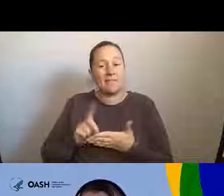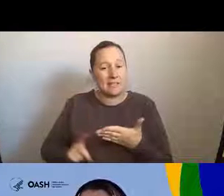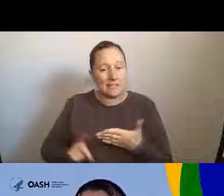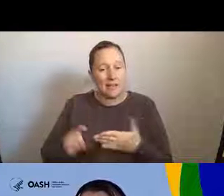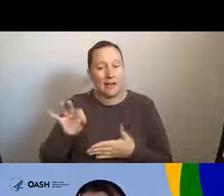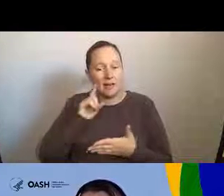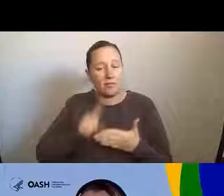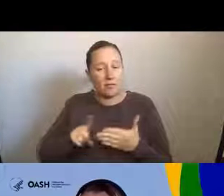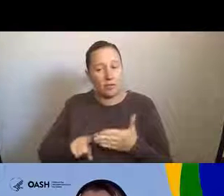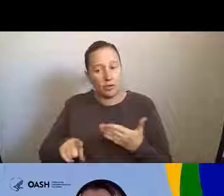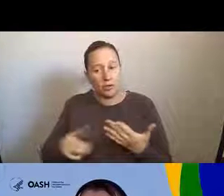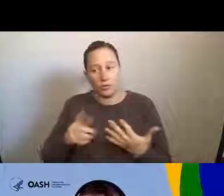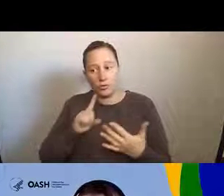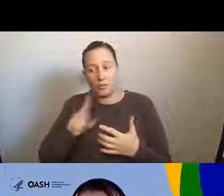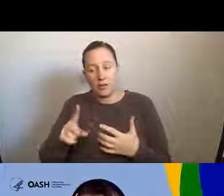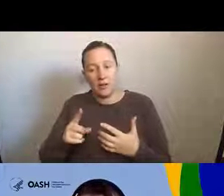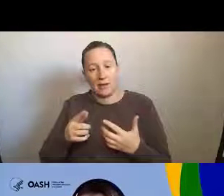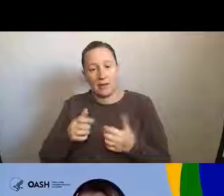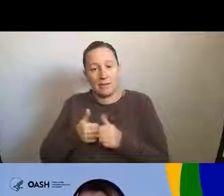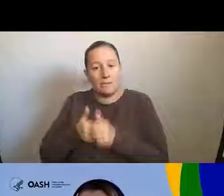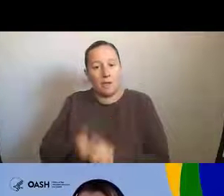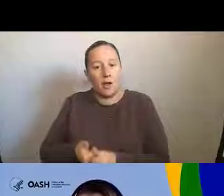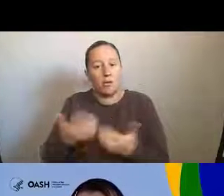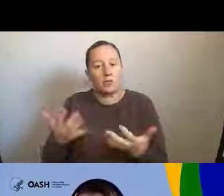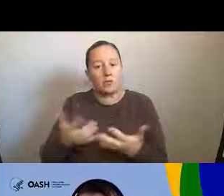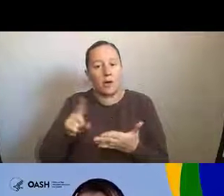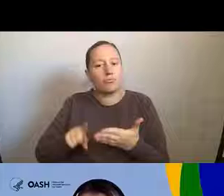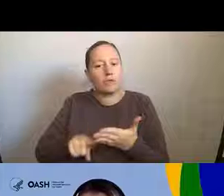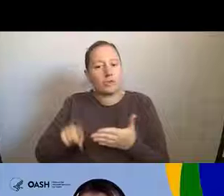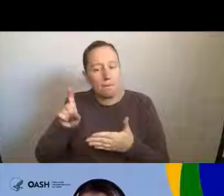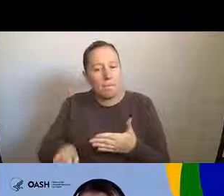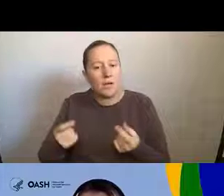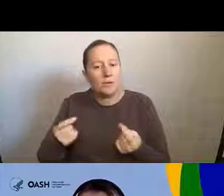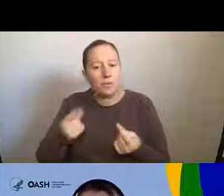with what the researcher needs to do to answer the research question.